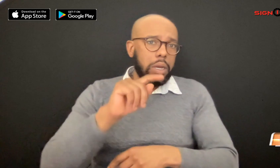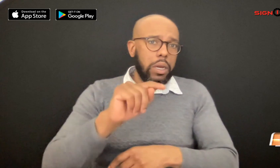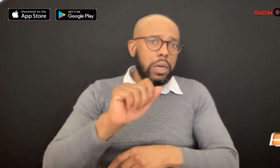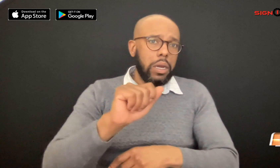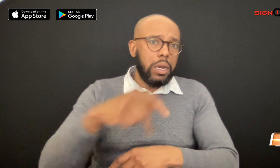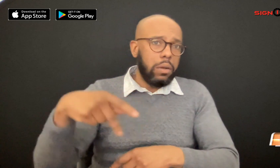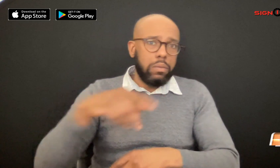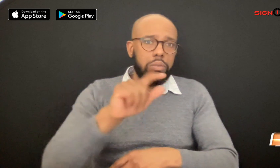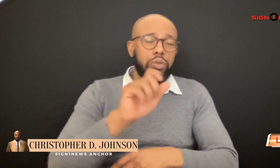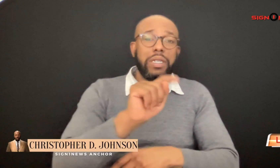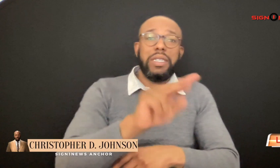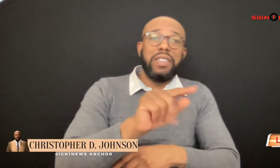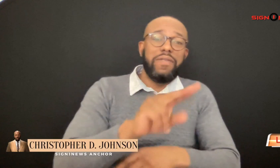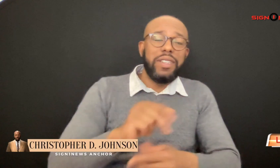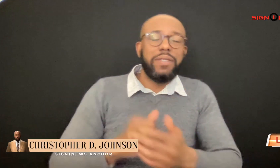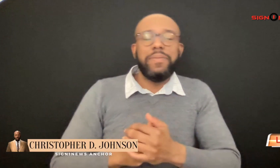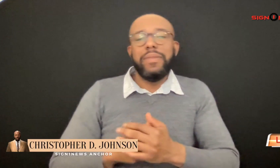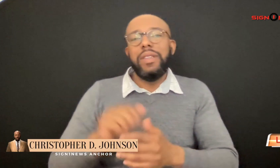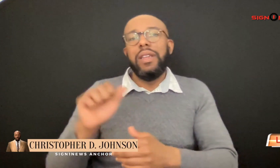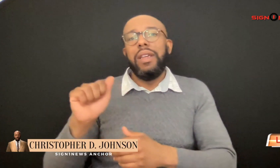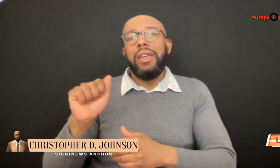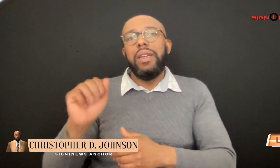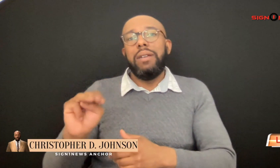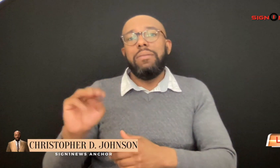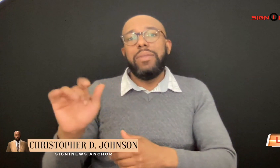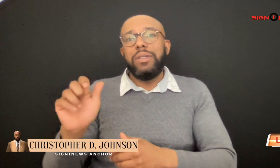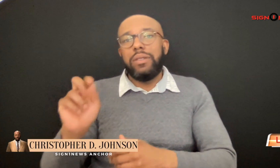You can also watch on Apple TV Amazon and Roku.